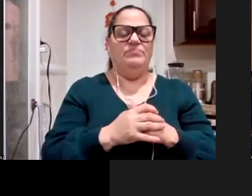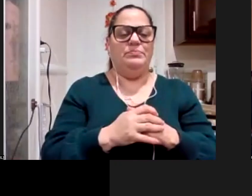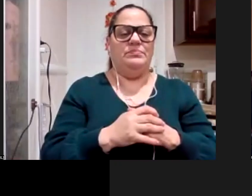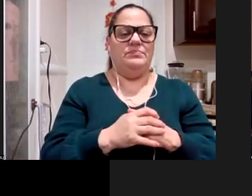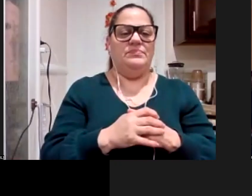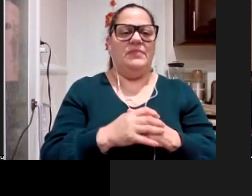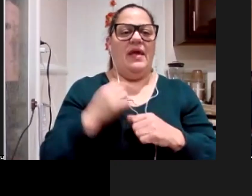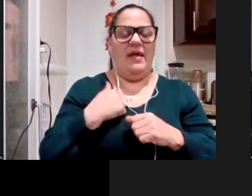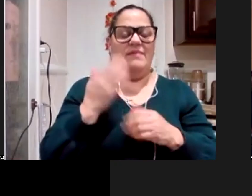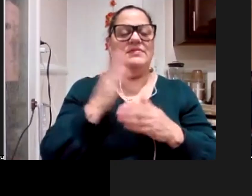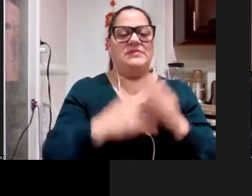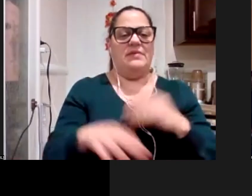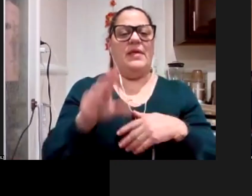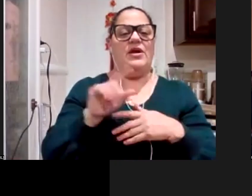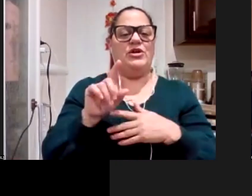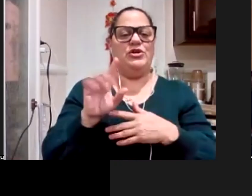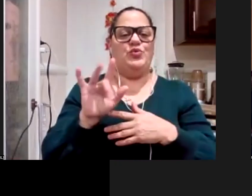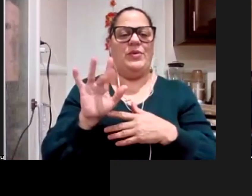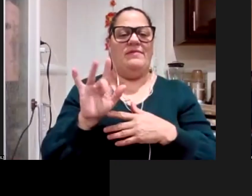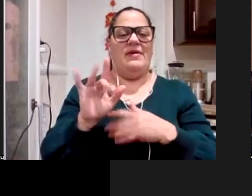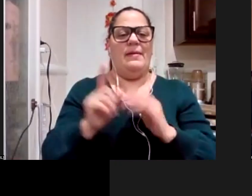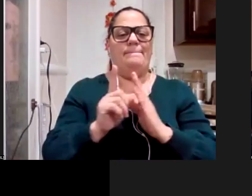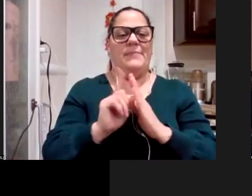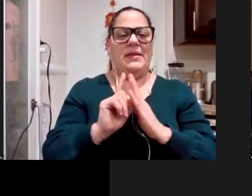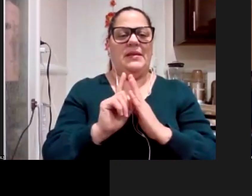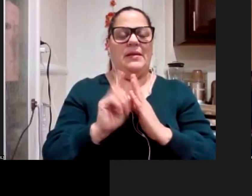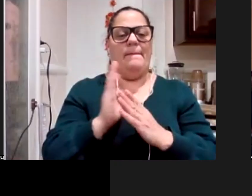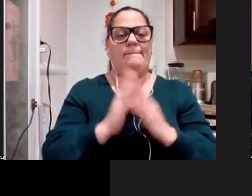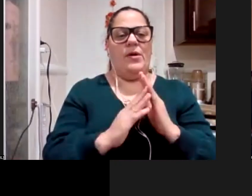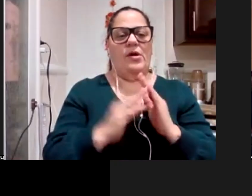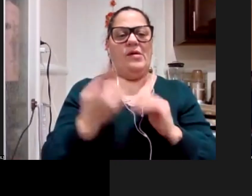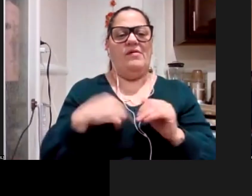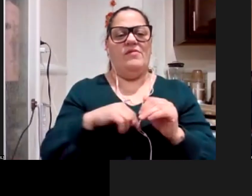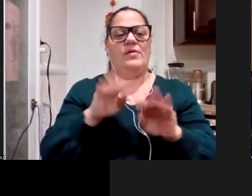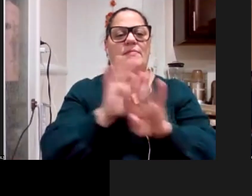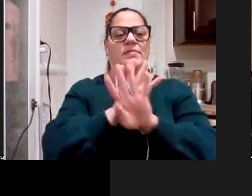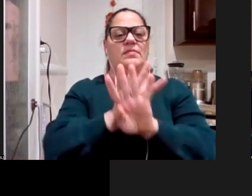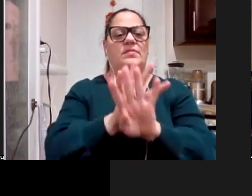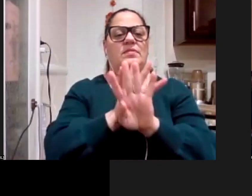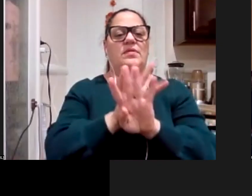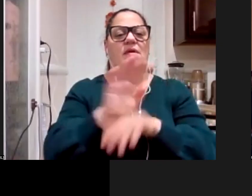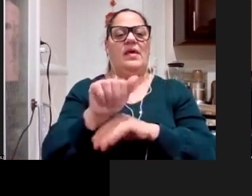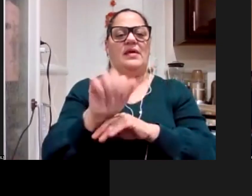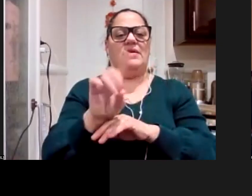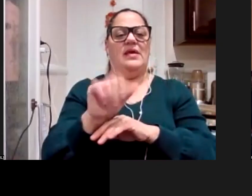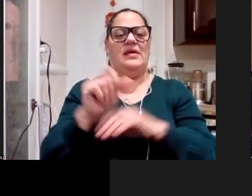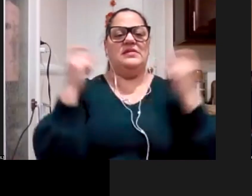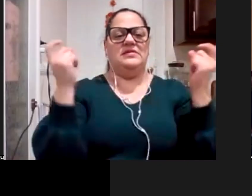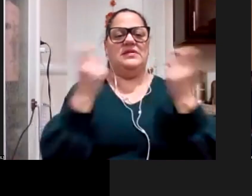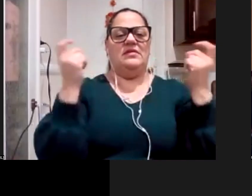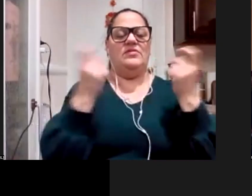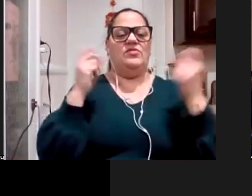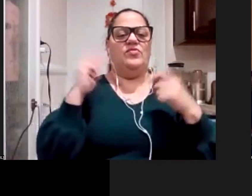footage, probably like a 25 minute uh segment from the ADA celebration in in Washington some years